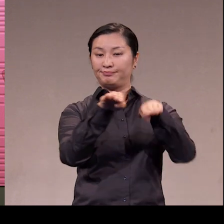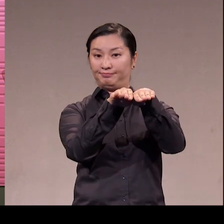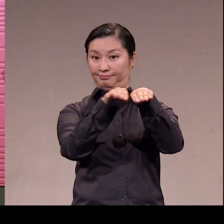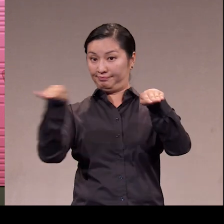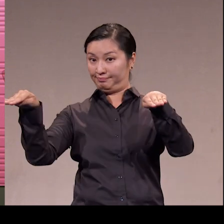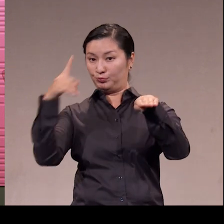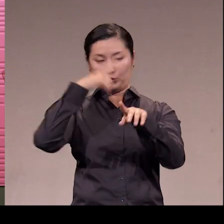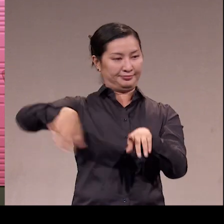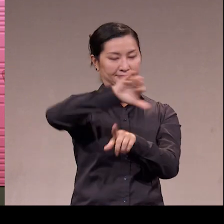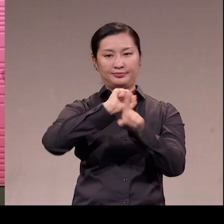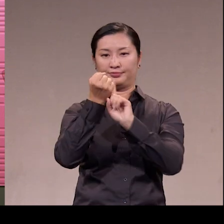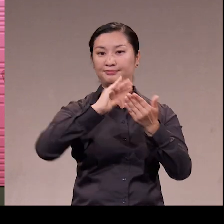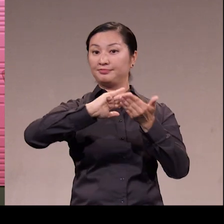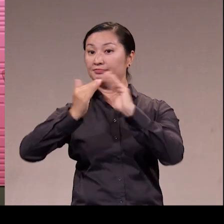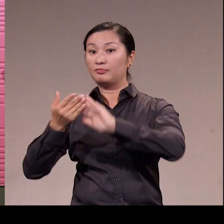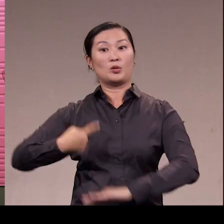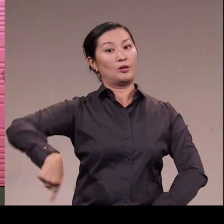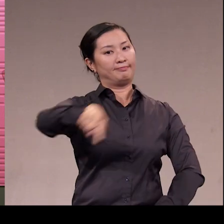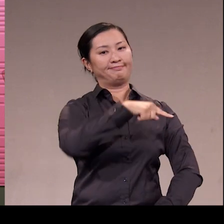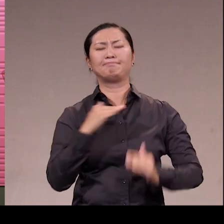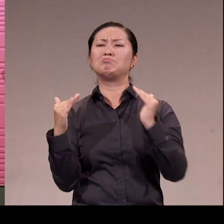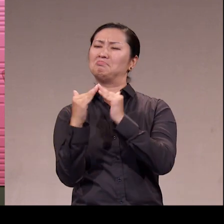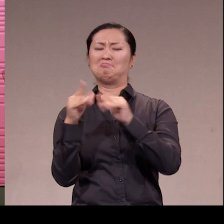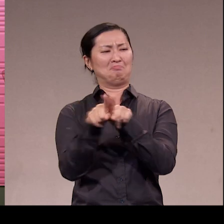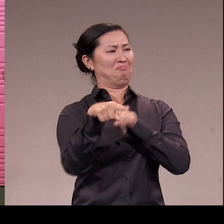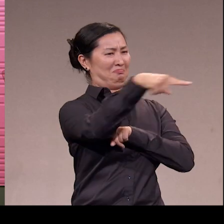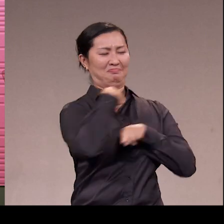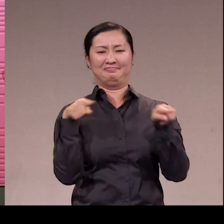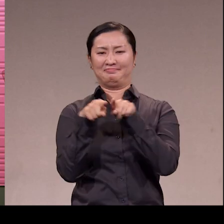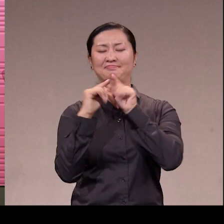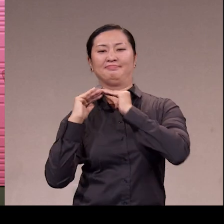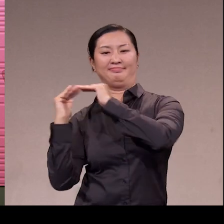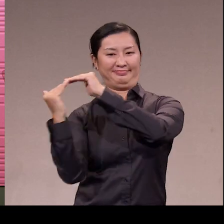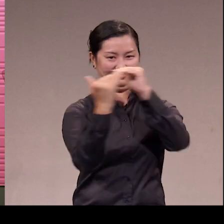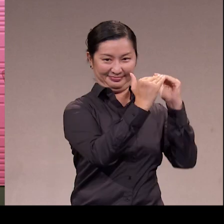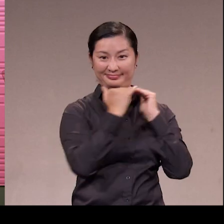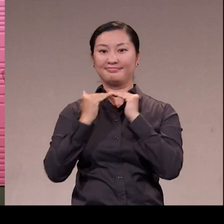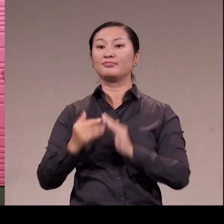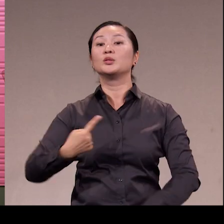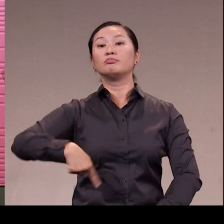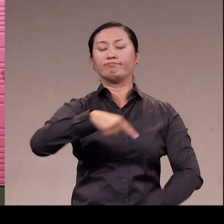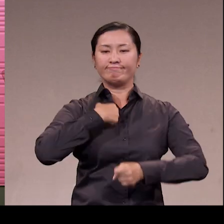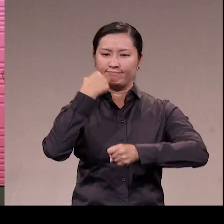That we are an equal society. An egalitarian society. That we will work side by side,